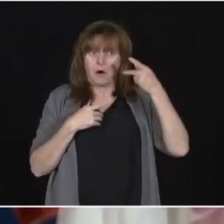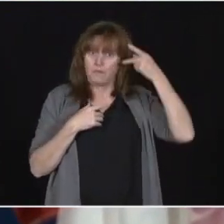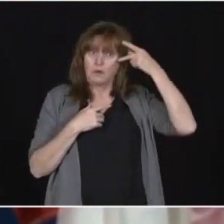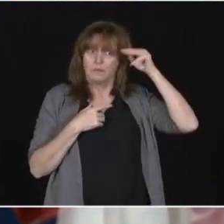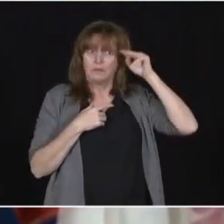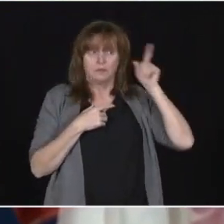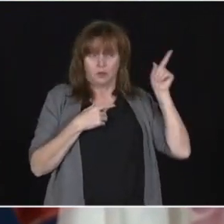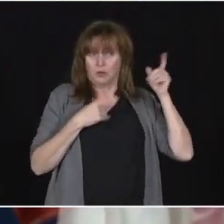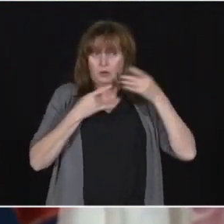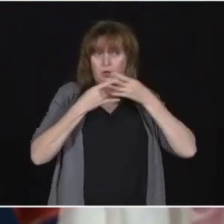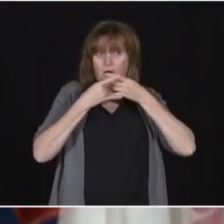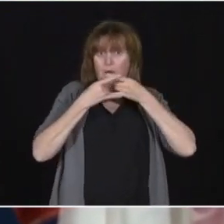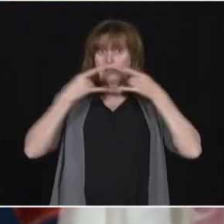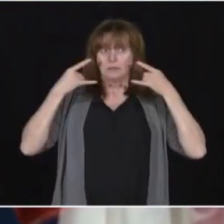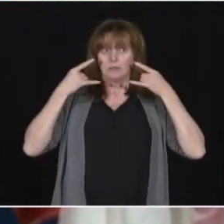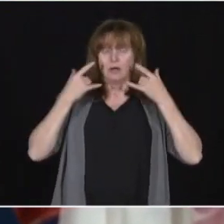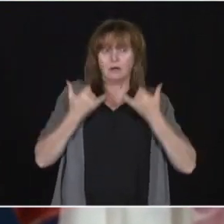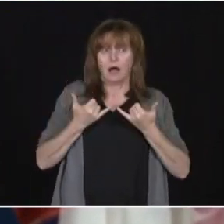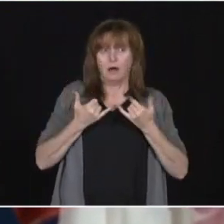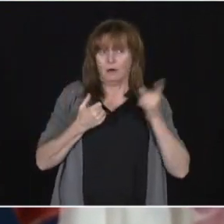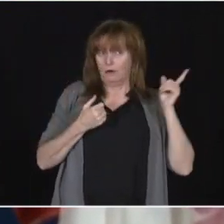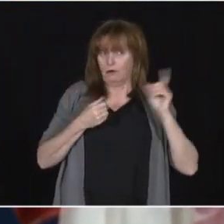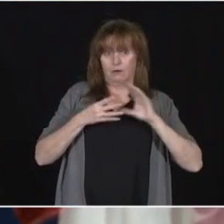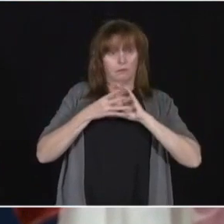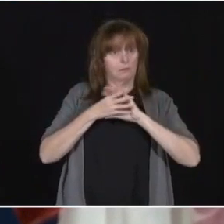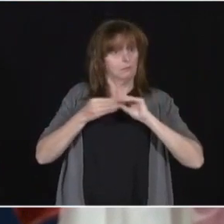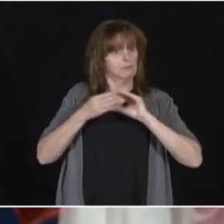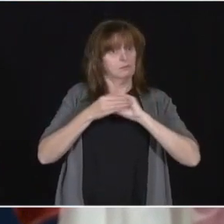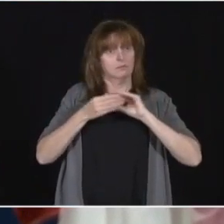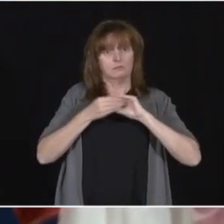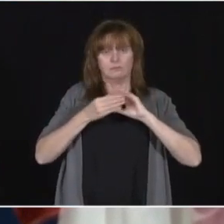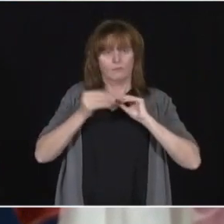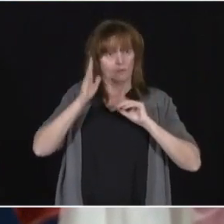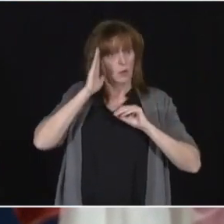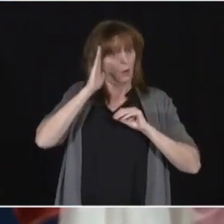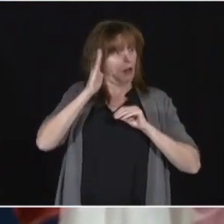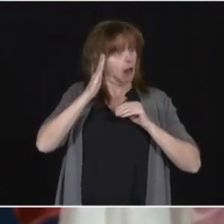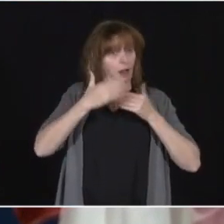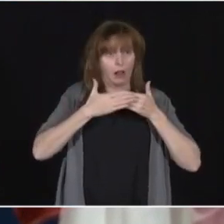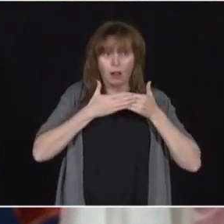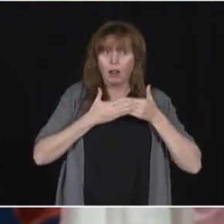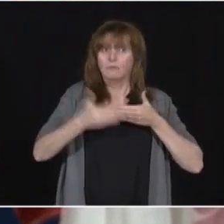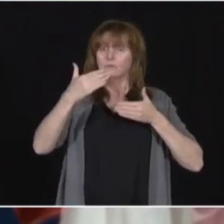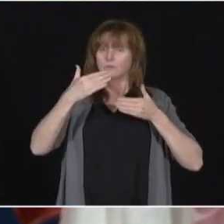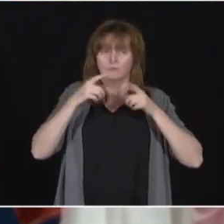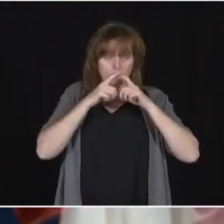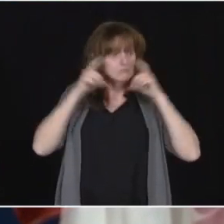a mass, putting it on when he cannot physical distance. Are we going to see you doing the same thing and the ministers? Anytime I go out